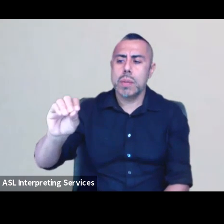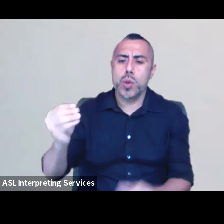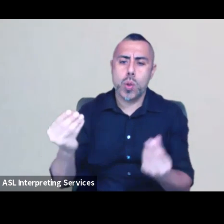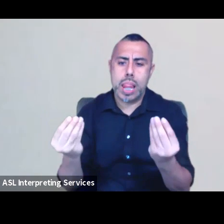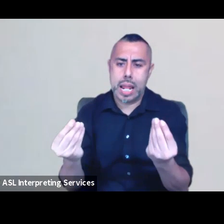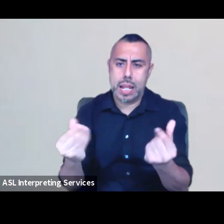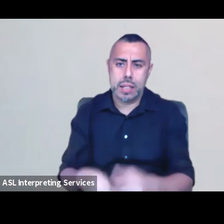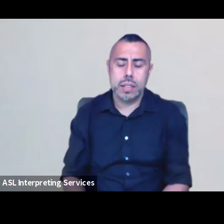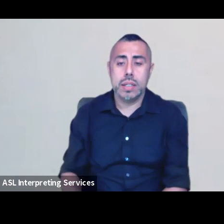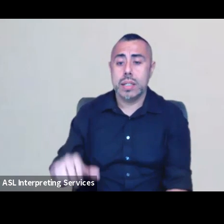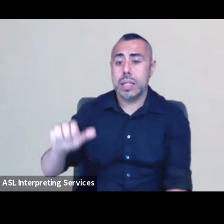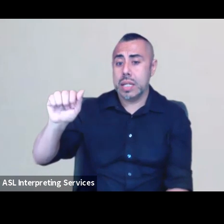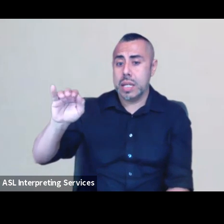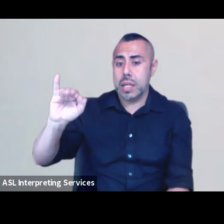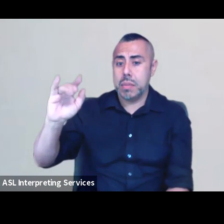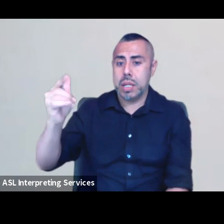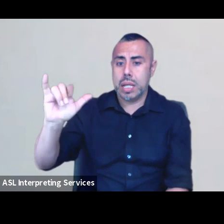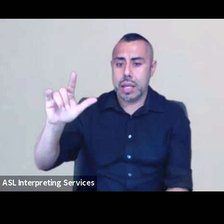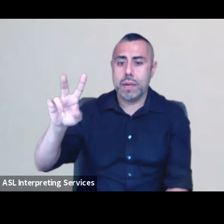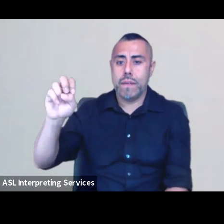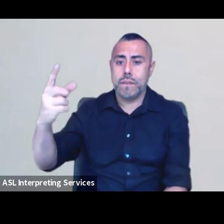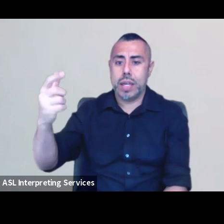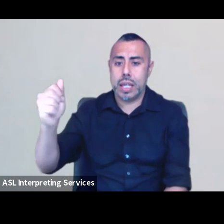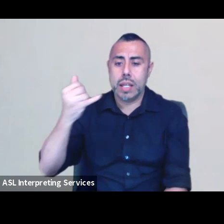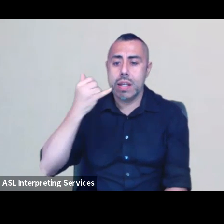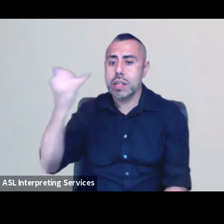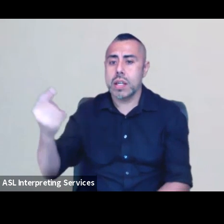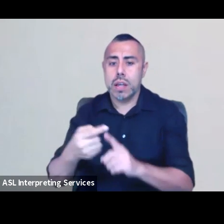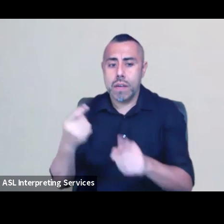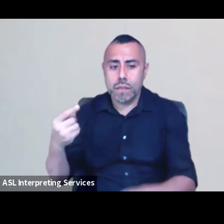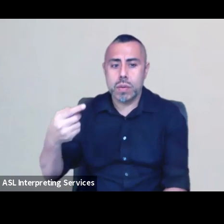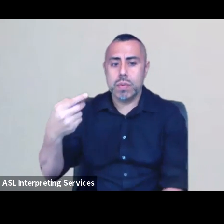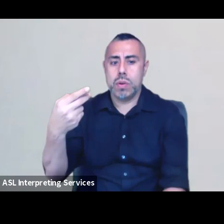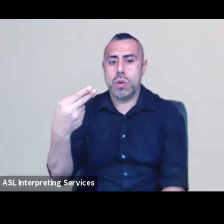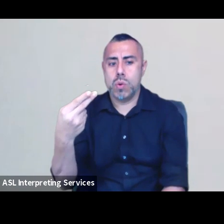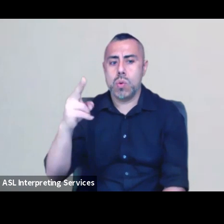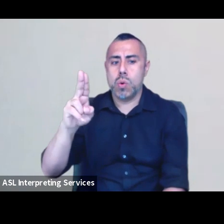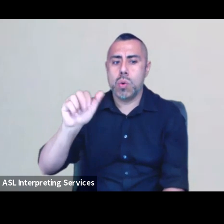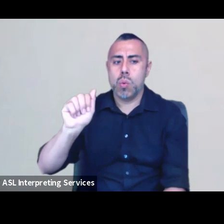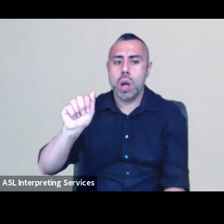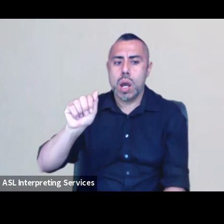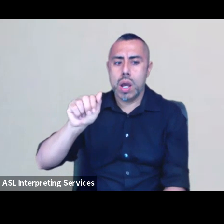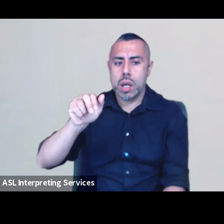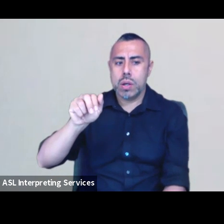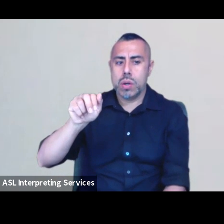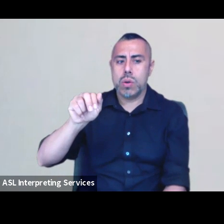This is Abigail Vega calling in from Coahuiltecan lands which is now known to some as San Antonio, Texas.